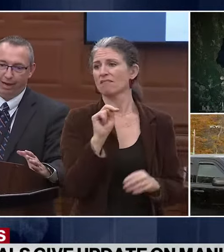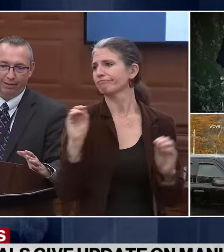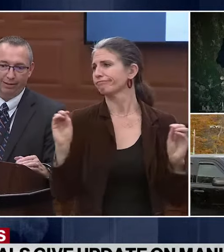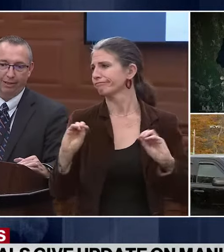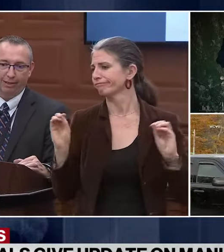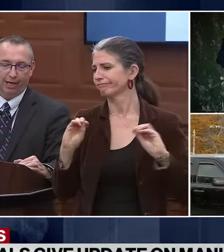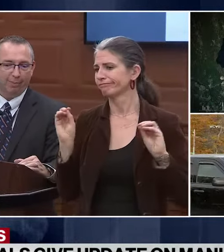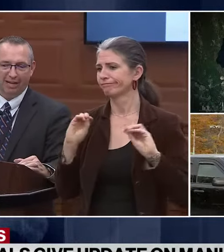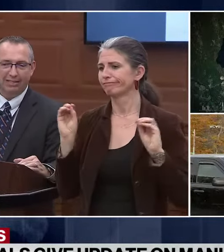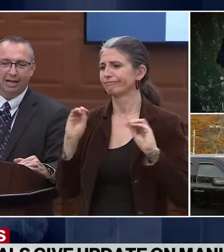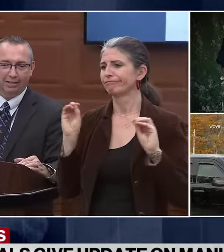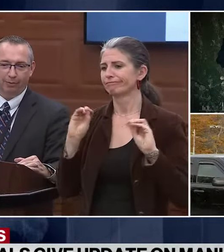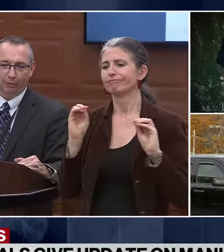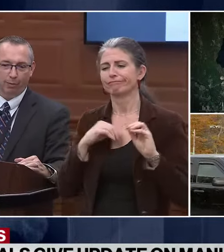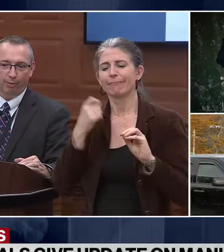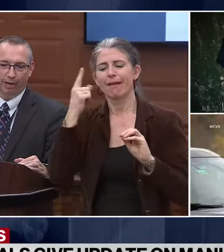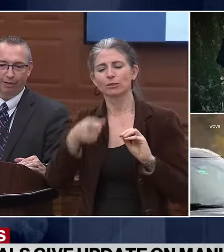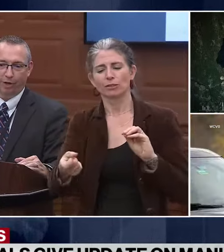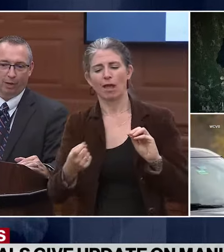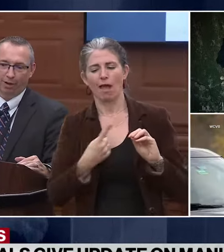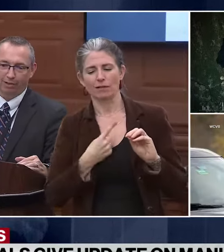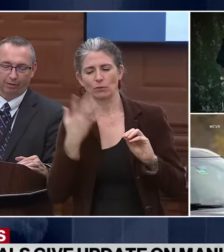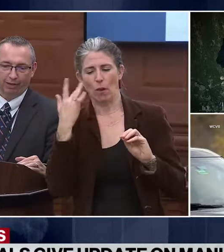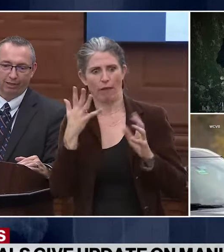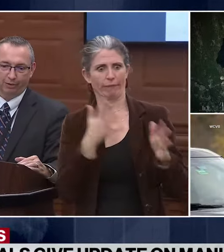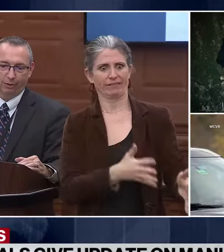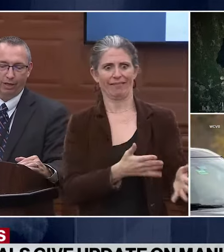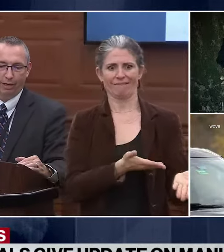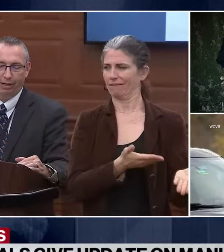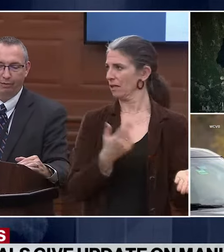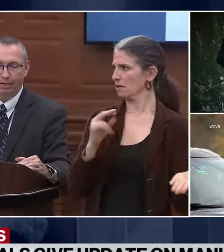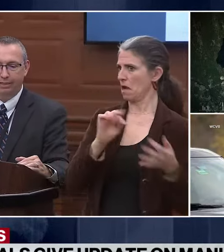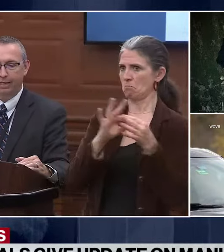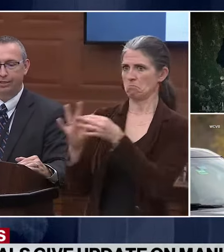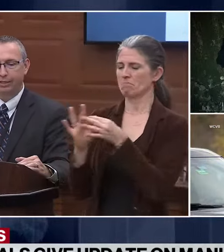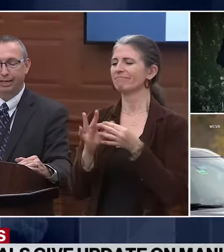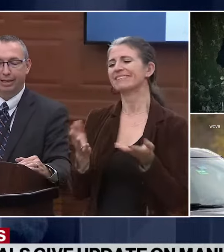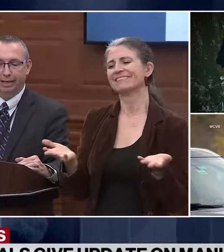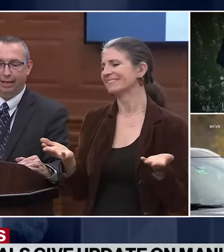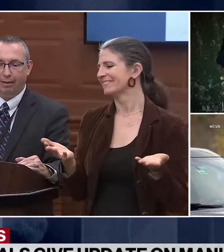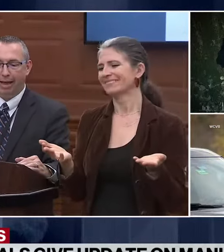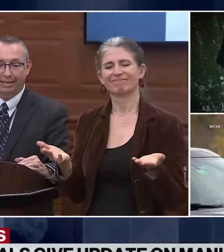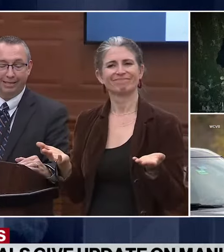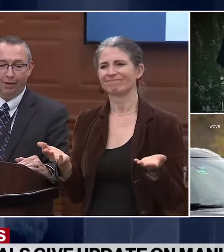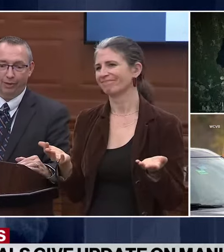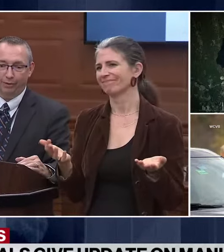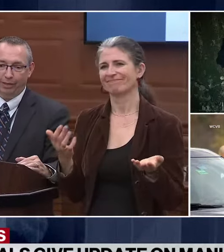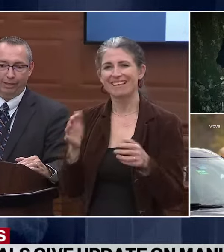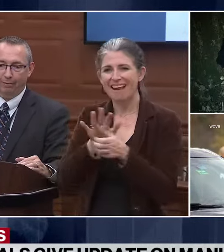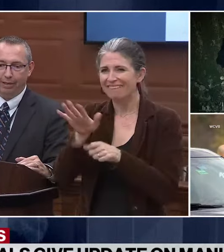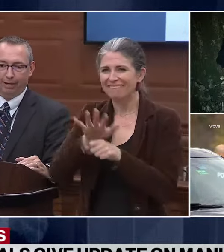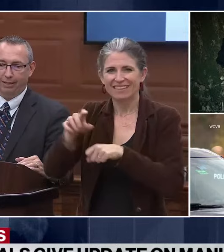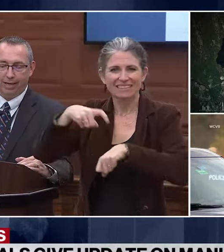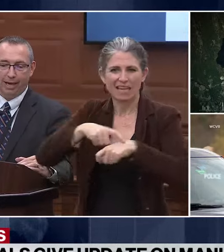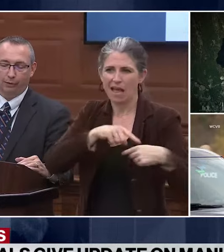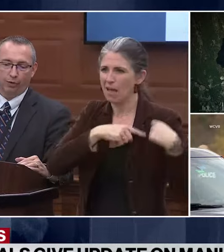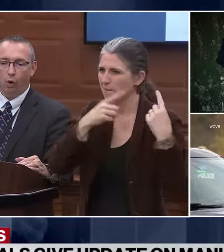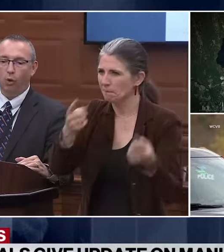TO EVIDENCE, SPECIFIC EVIDENCE THAT YOU FIND HERE. DID YOU FIND SOMETHING? I COMPLETELY UNDERSTAND WHY